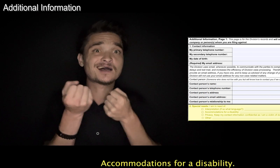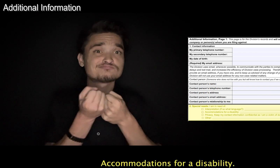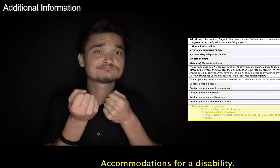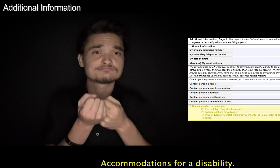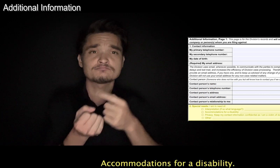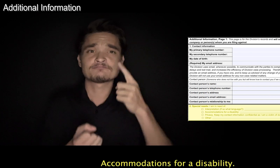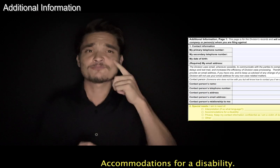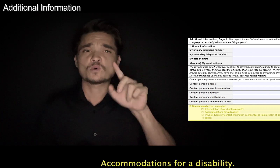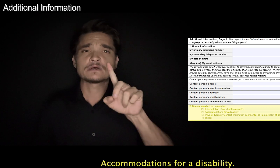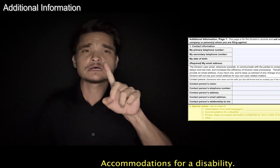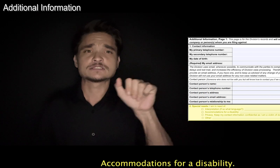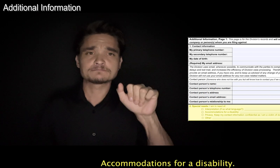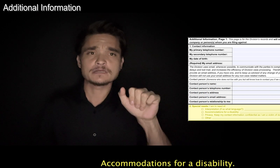Accommodations for a disability.